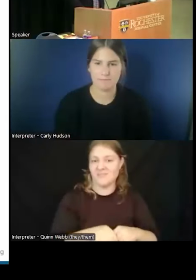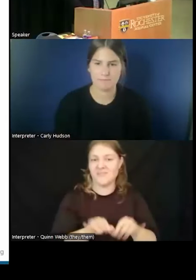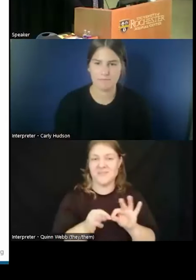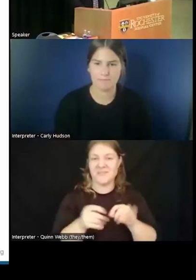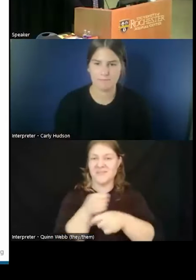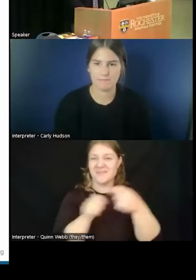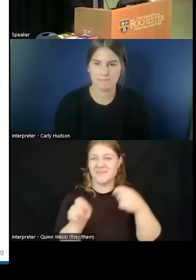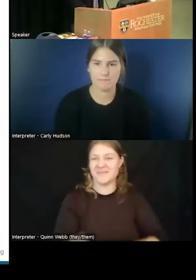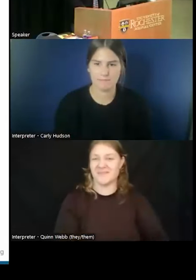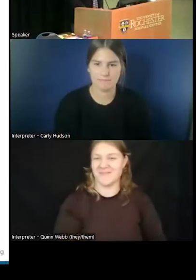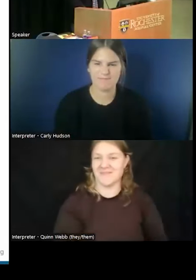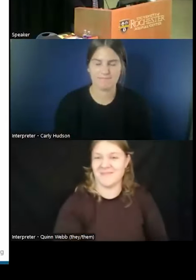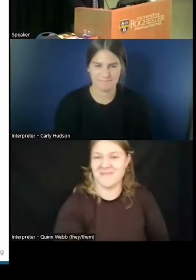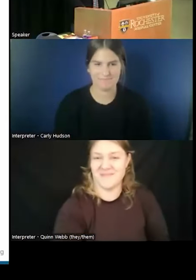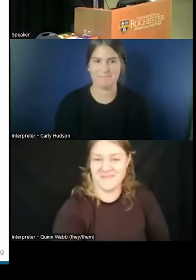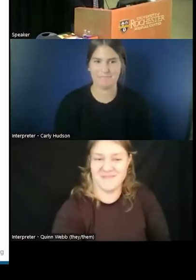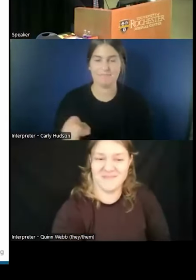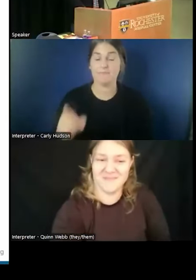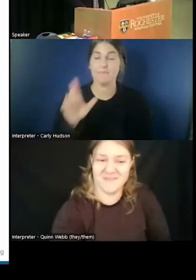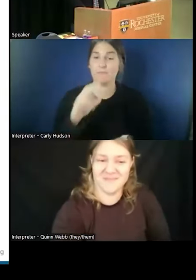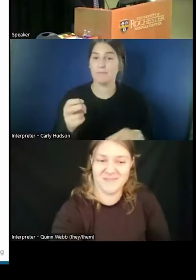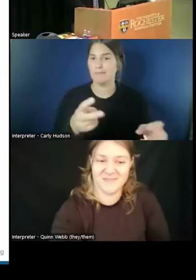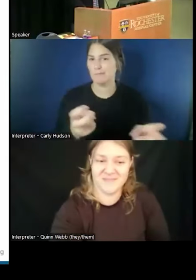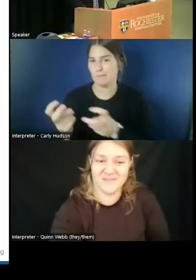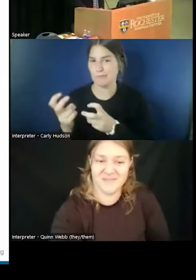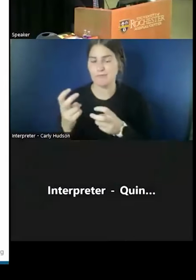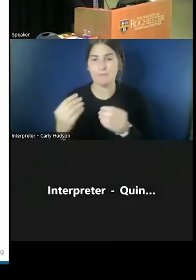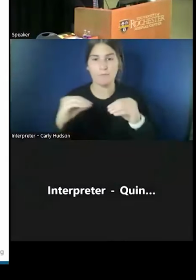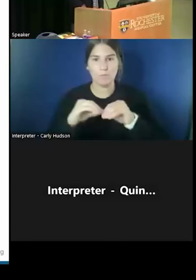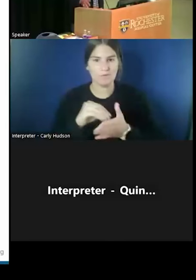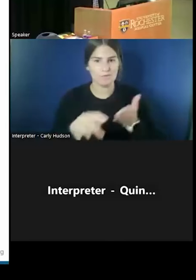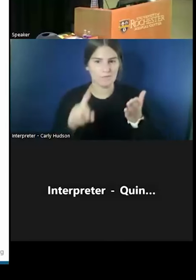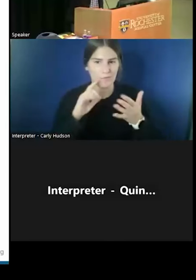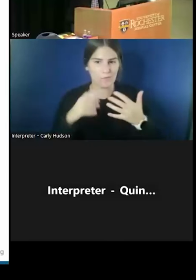by recruiting more students into Healthcare educational programs I'm happy to say that